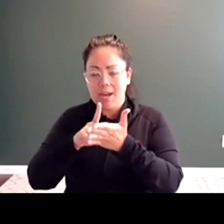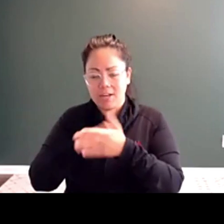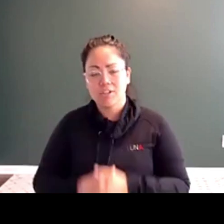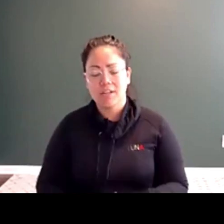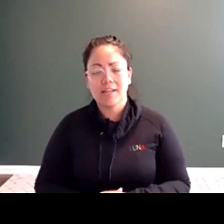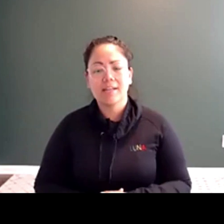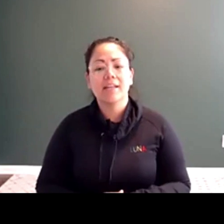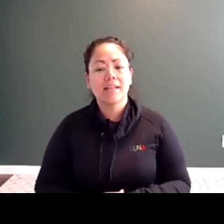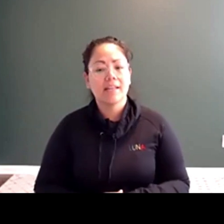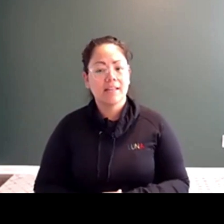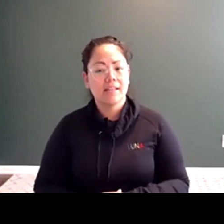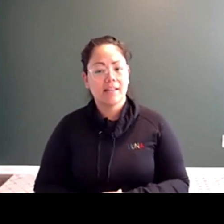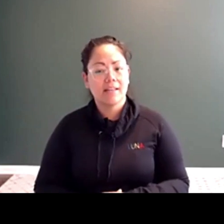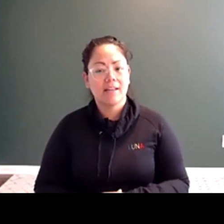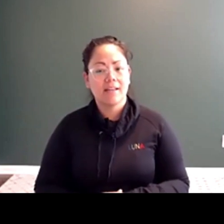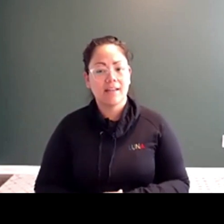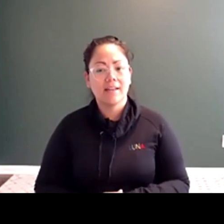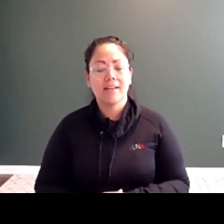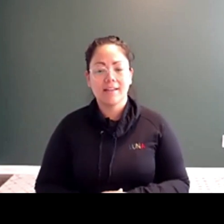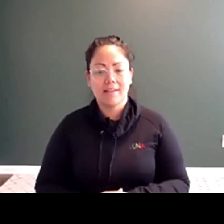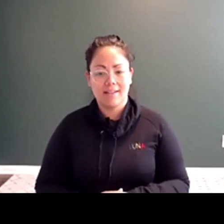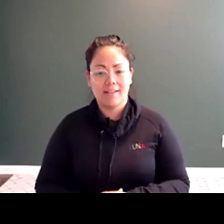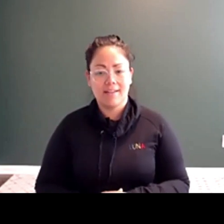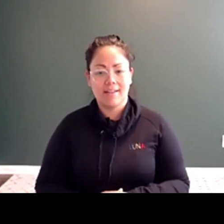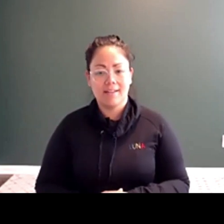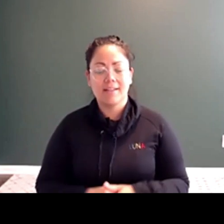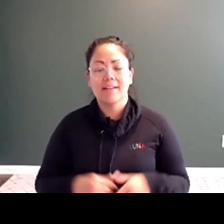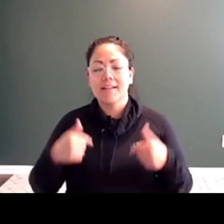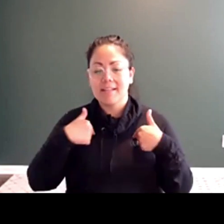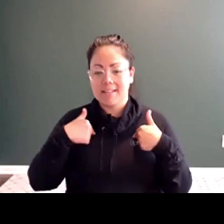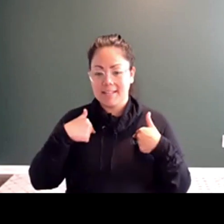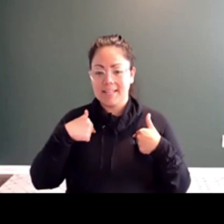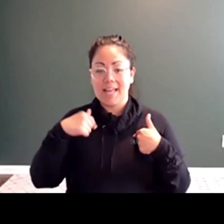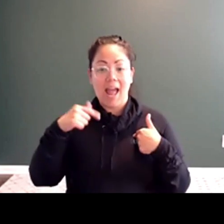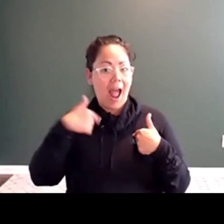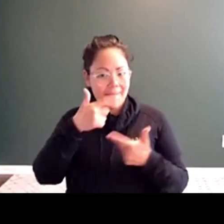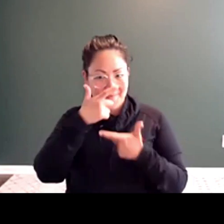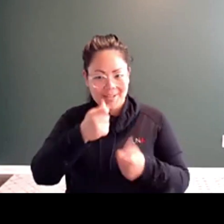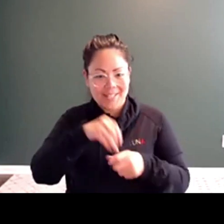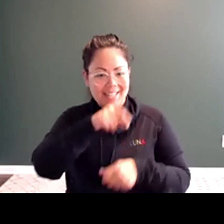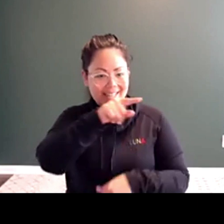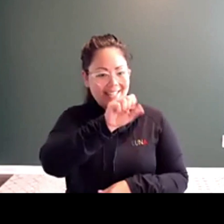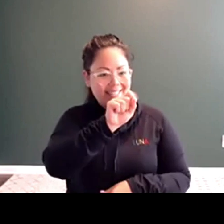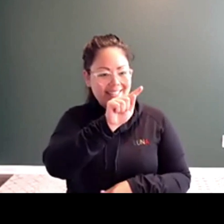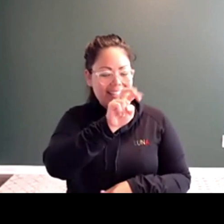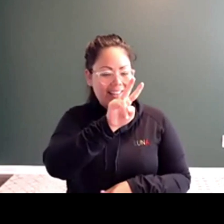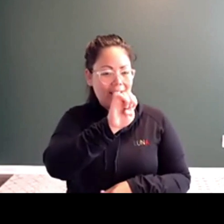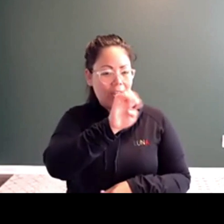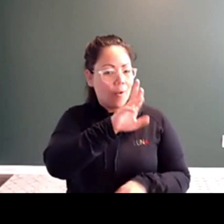Well, from an EEOC... Now, I'm very interested in Stevie's response to this 'cause I think she's going to have,